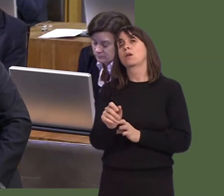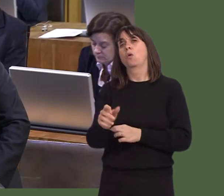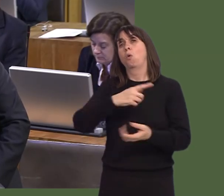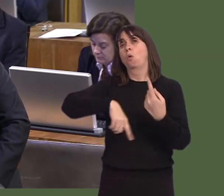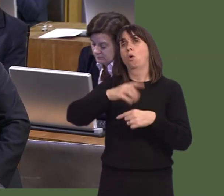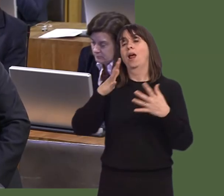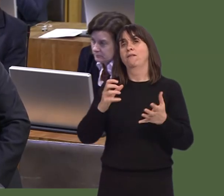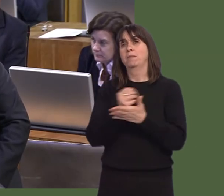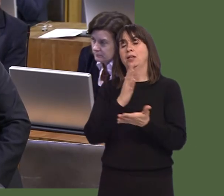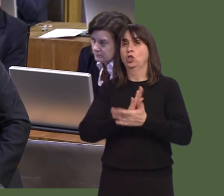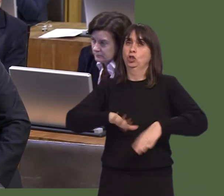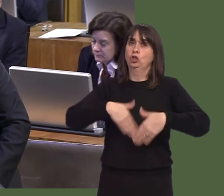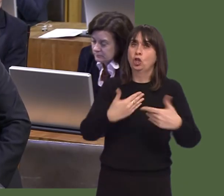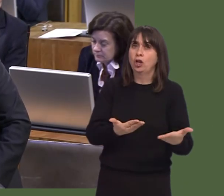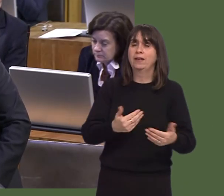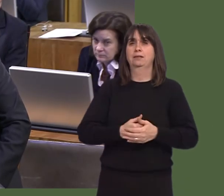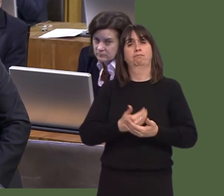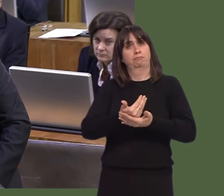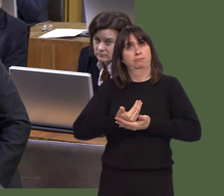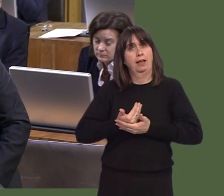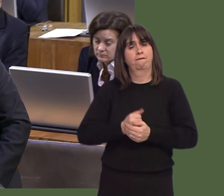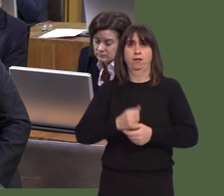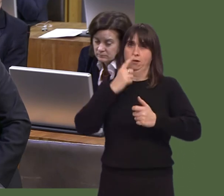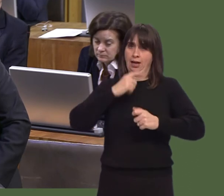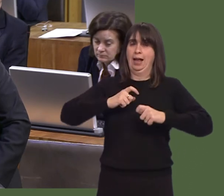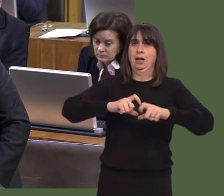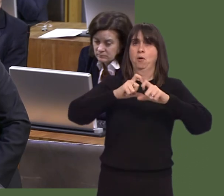to rehabilitate themselves and remove themselves as a nuisance or a danger to the public.